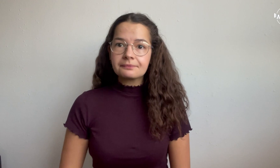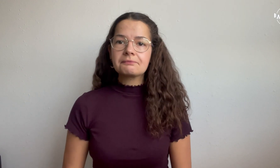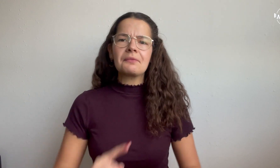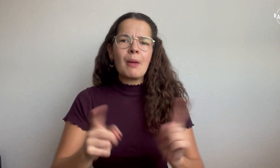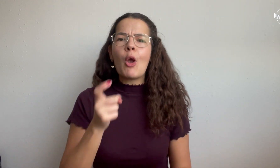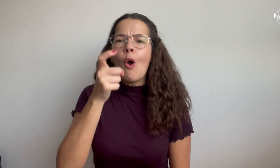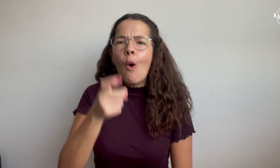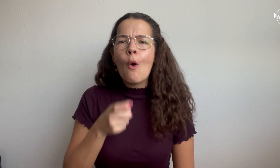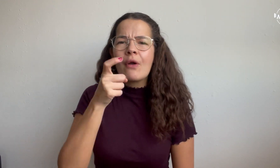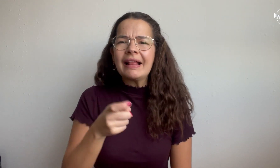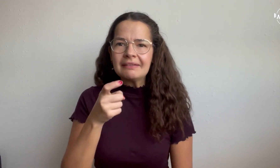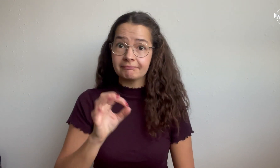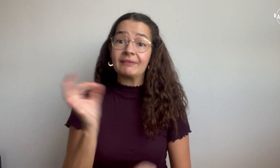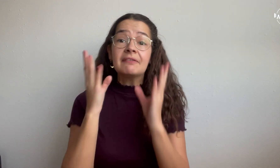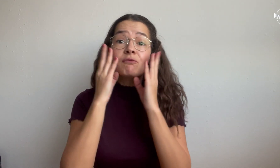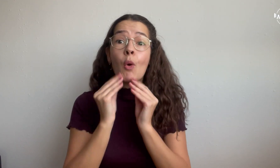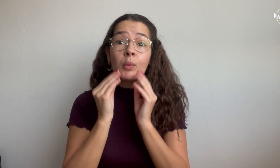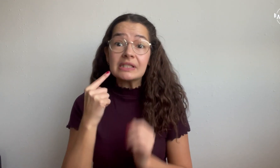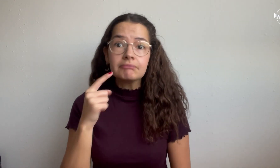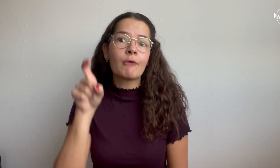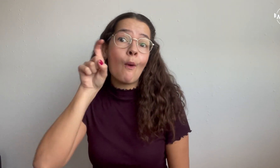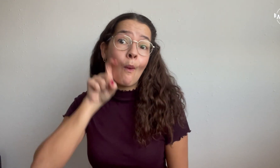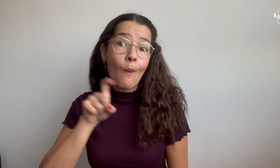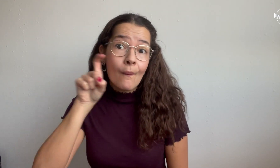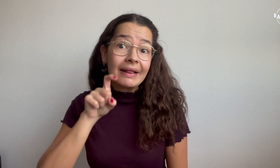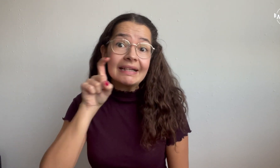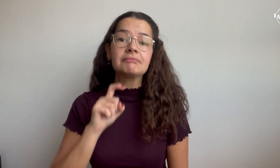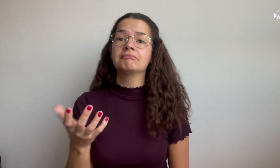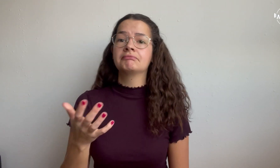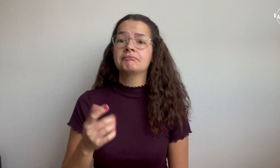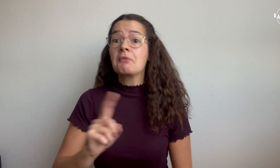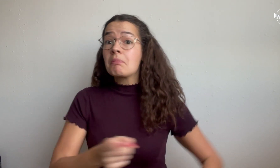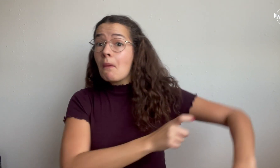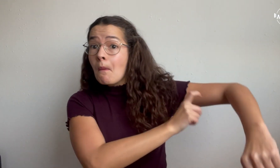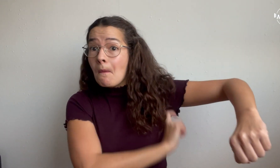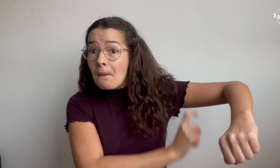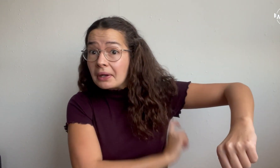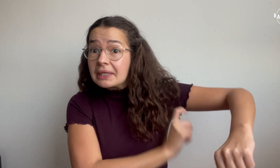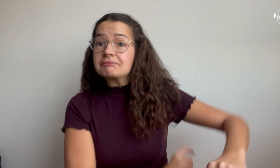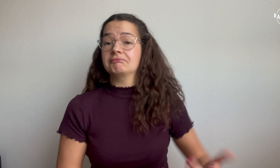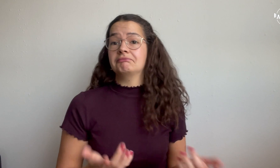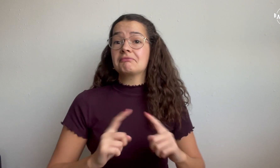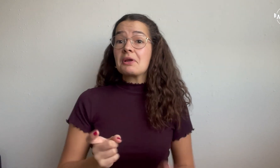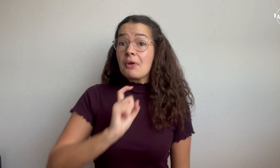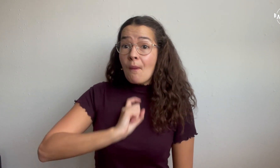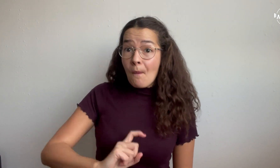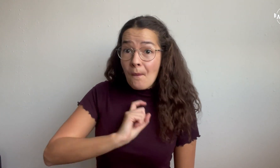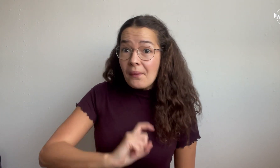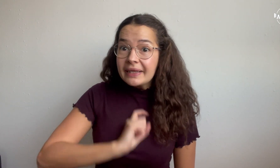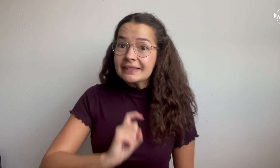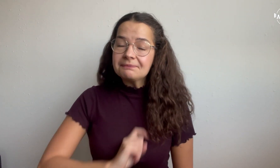The sign SHAVE can be changed to SHAVE-FACE, SHAVE-ARMPIT, or SHAVE-CHEST.